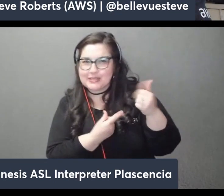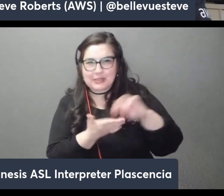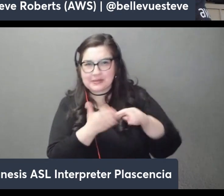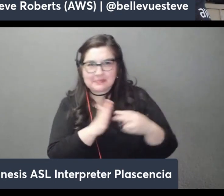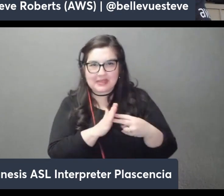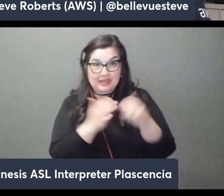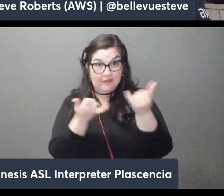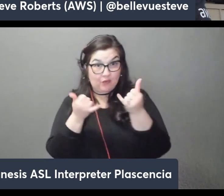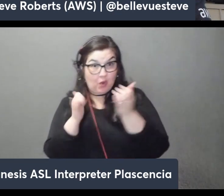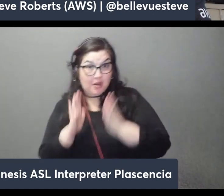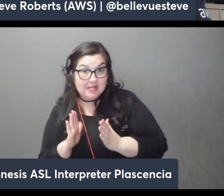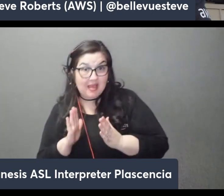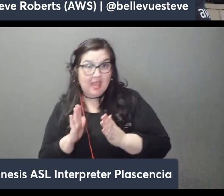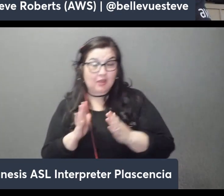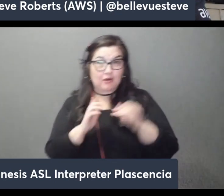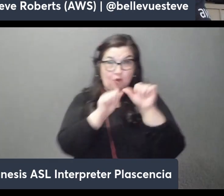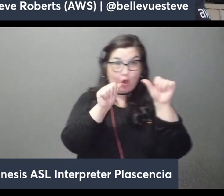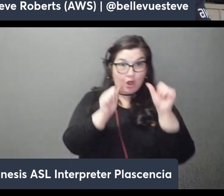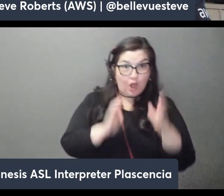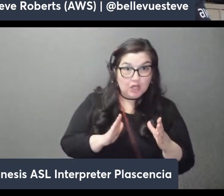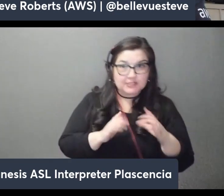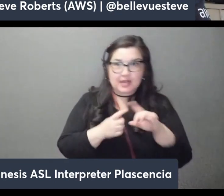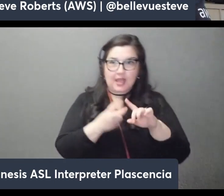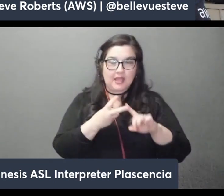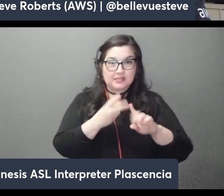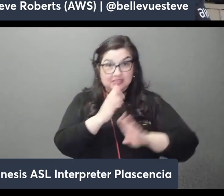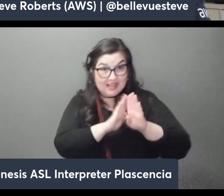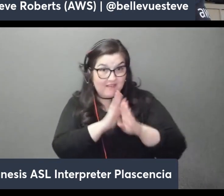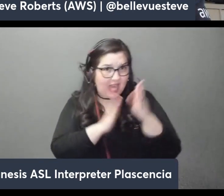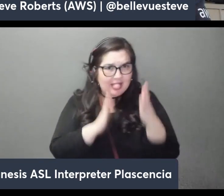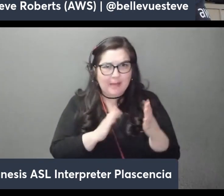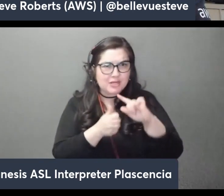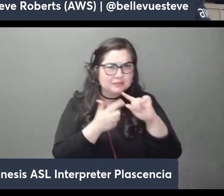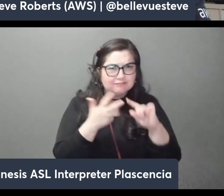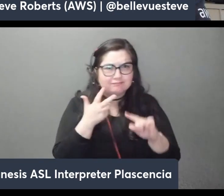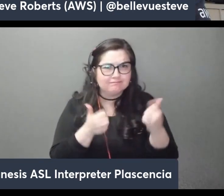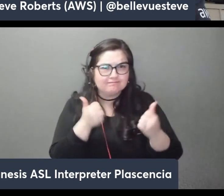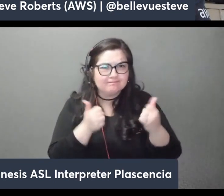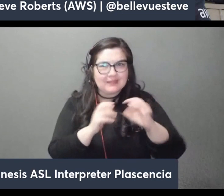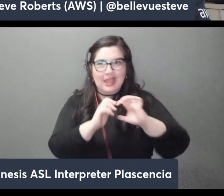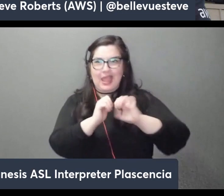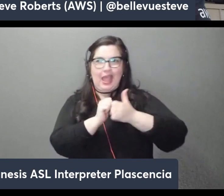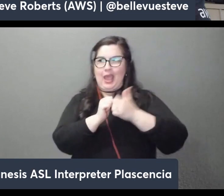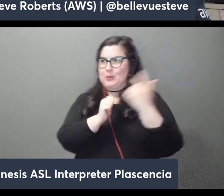for architects, for developers? Where and how does someone get started here?